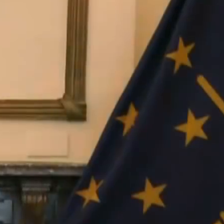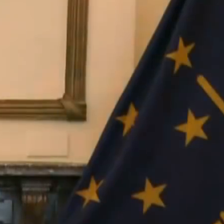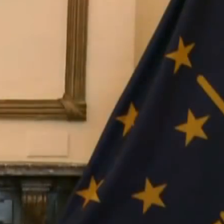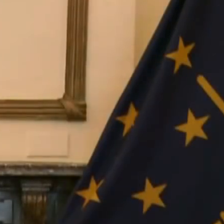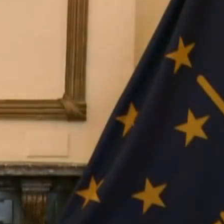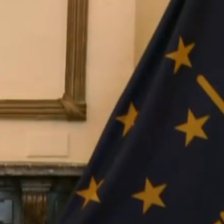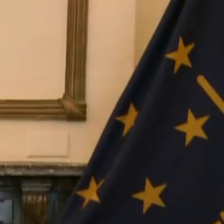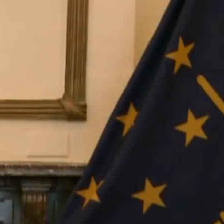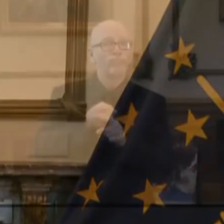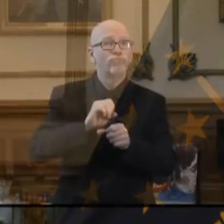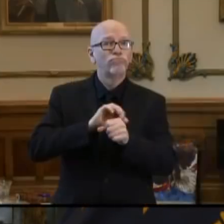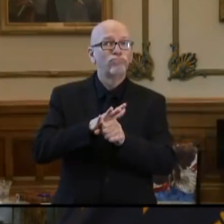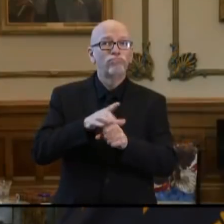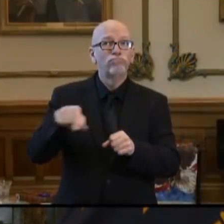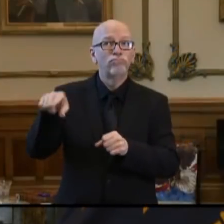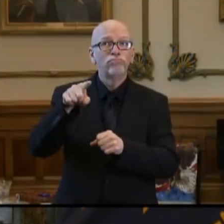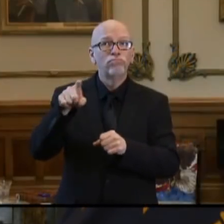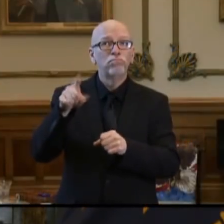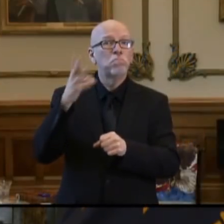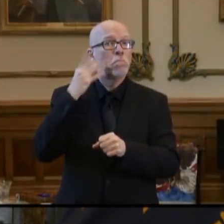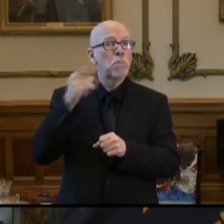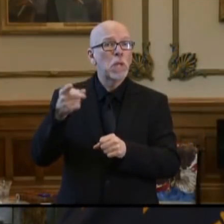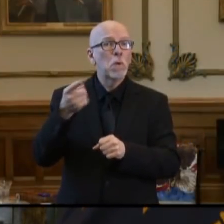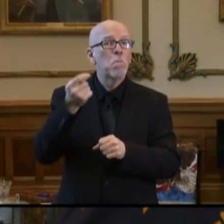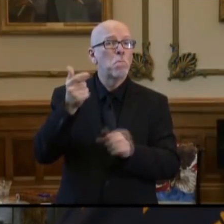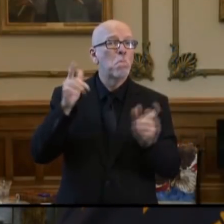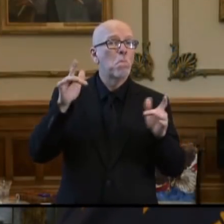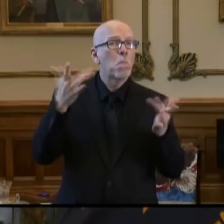DOUG OF WHILE THE VAST MAJORITY